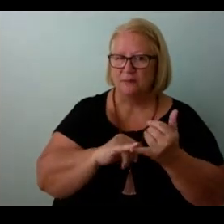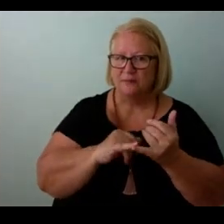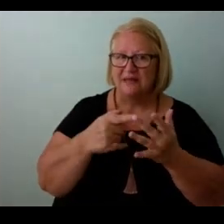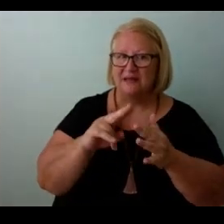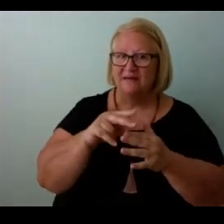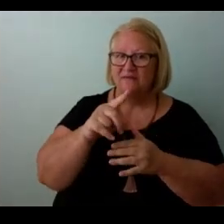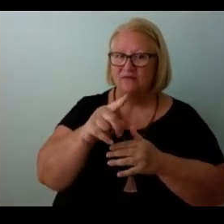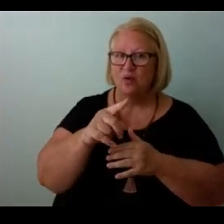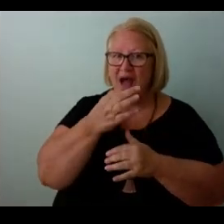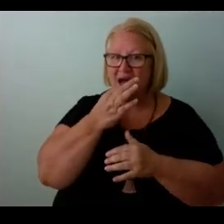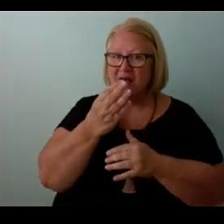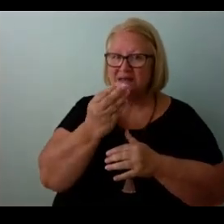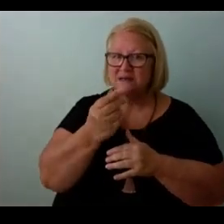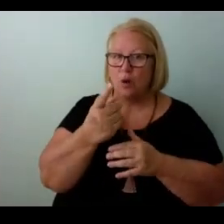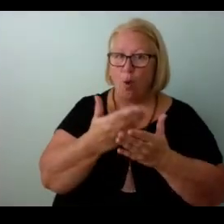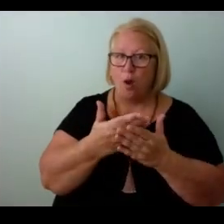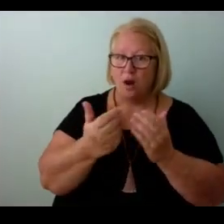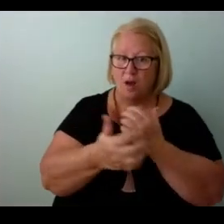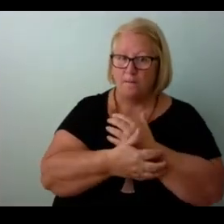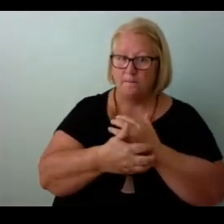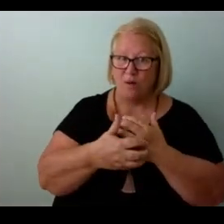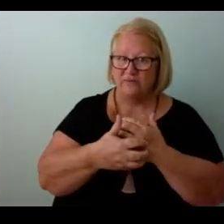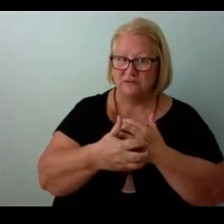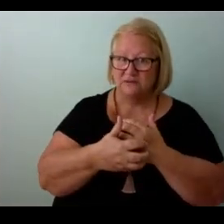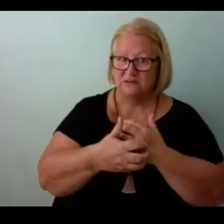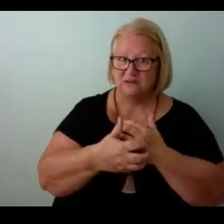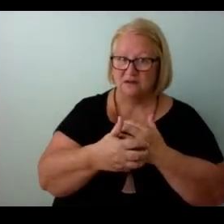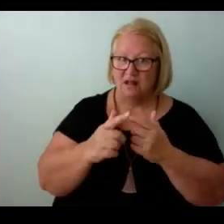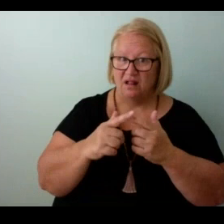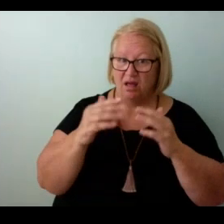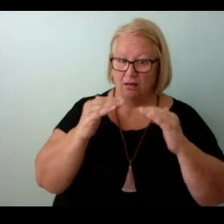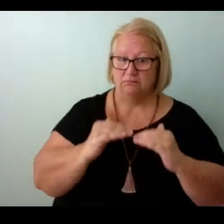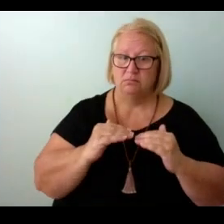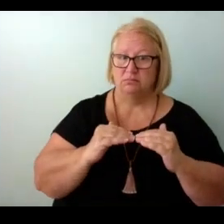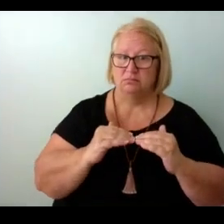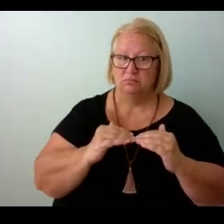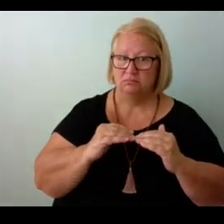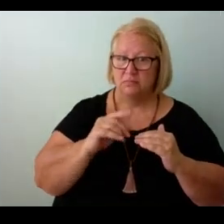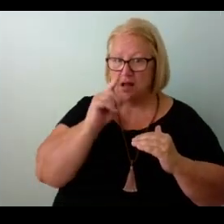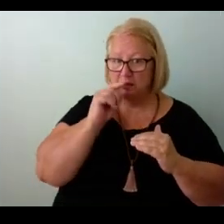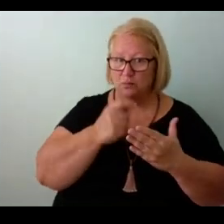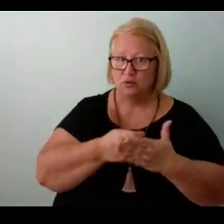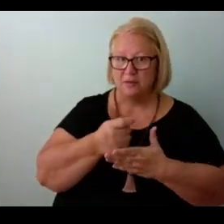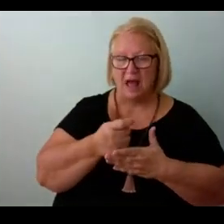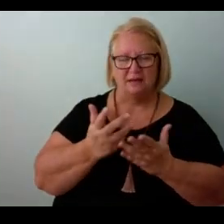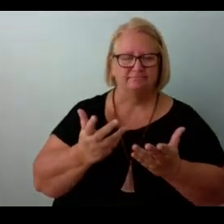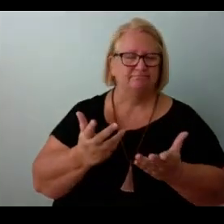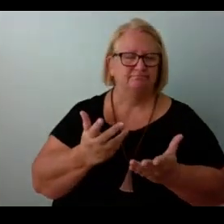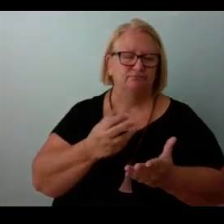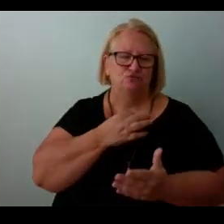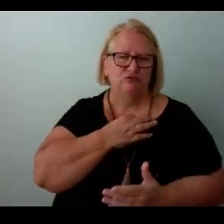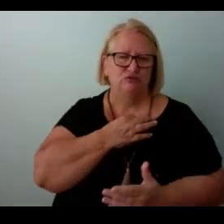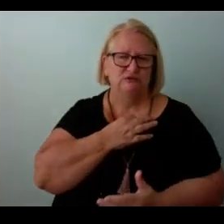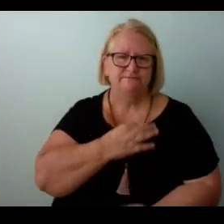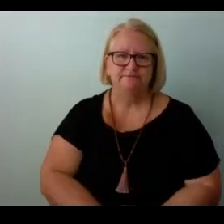the poverty line they're in substantial financial hardship. I would agree.